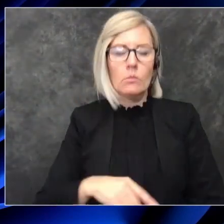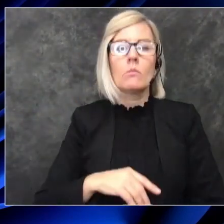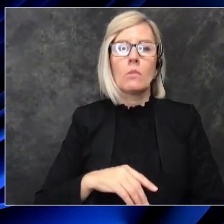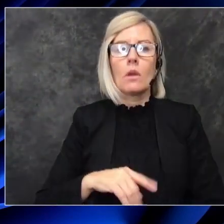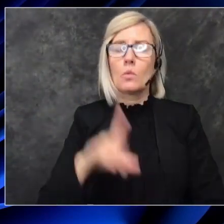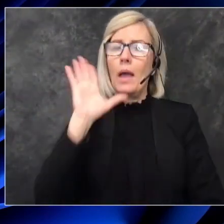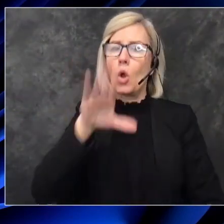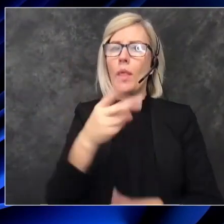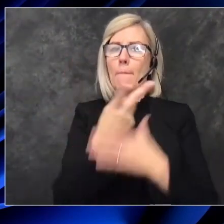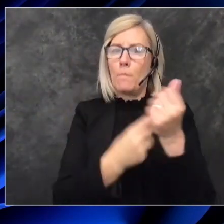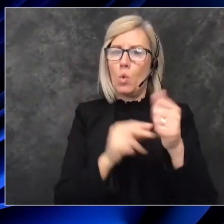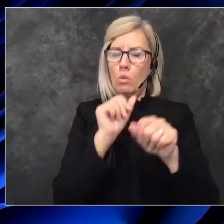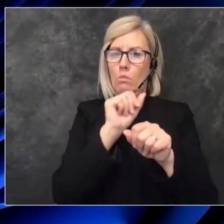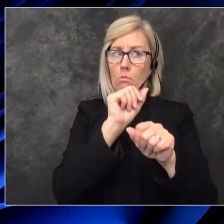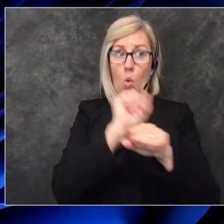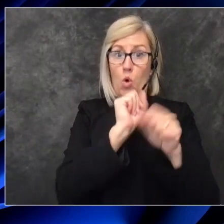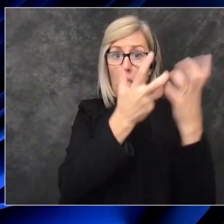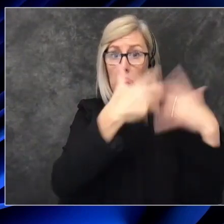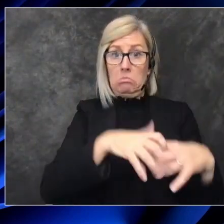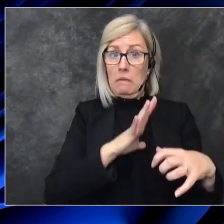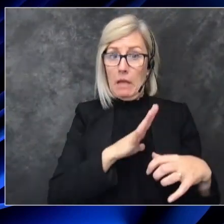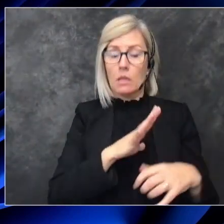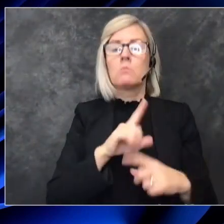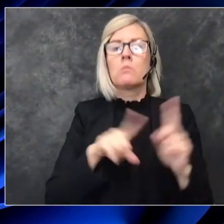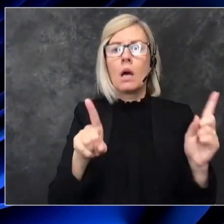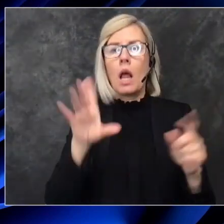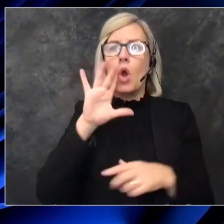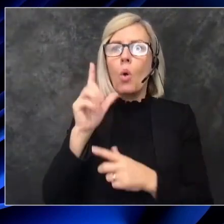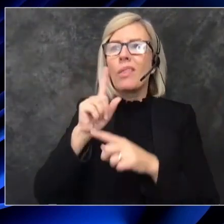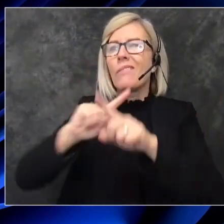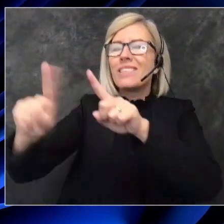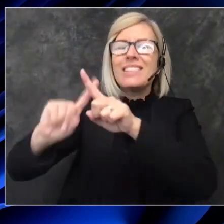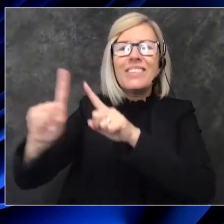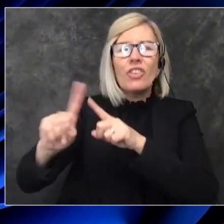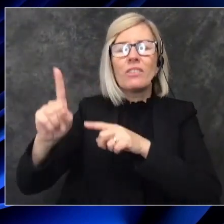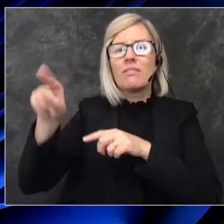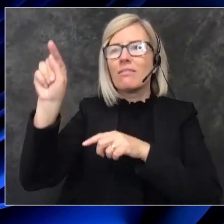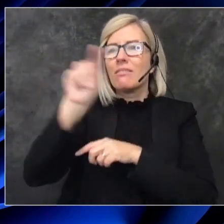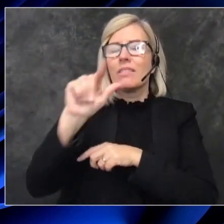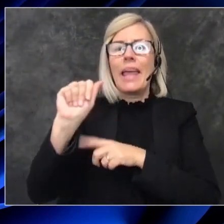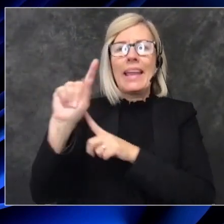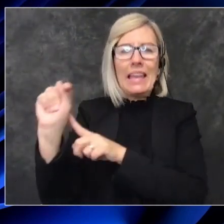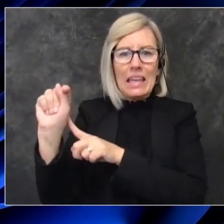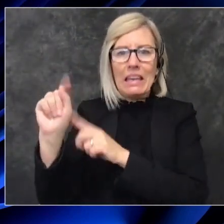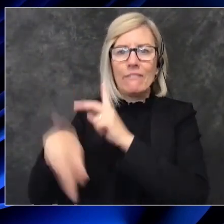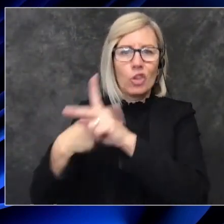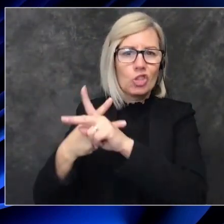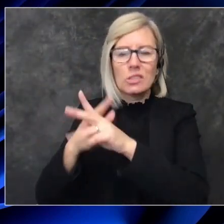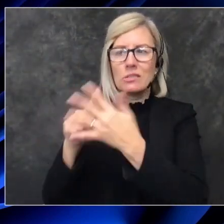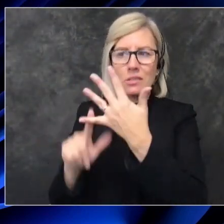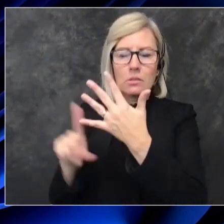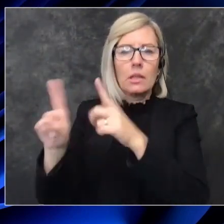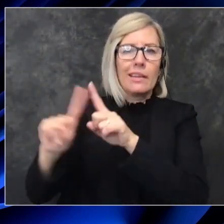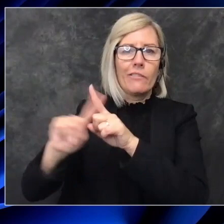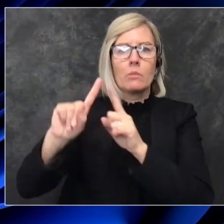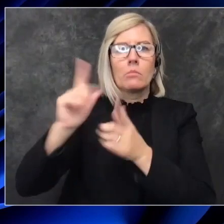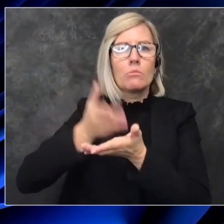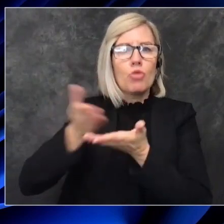but I know we got a lot of folks out there on different versions of AT different all different kinds of products out there, so I don't know Jeremy or Hector.